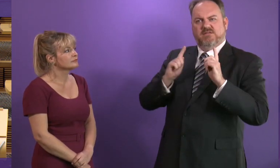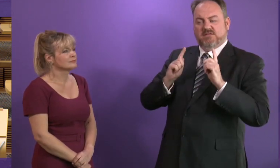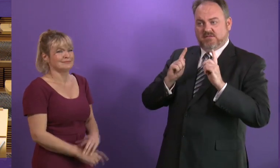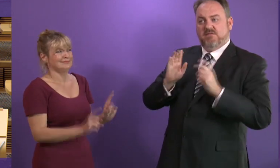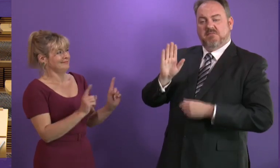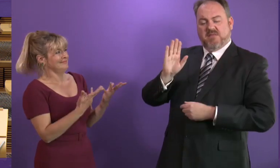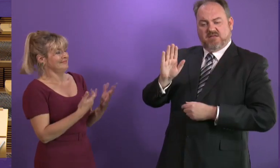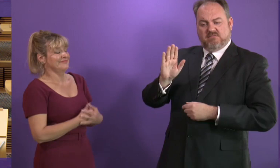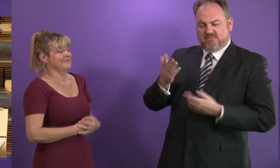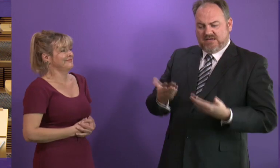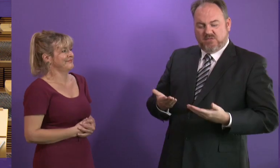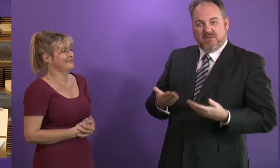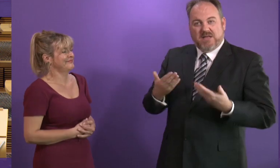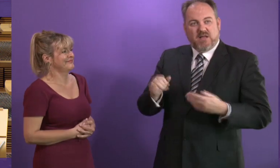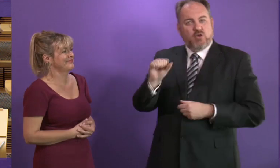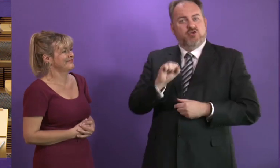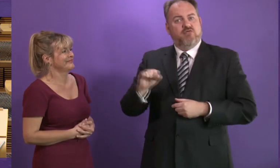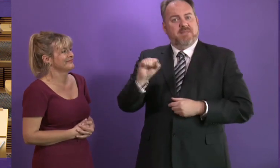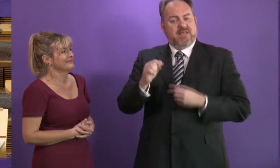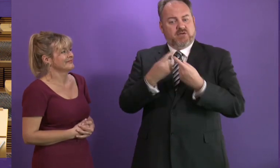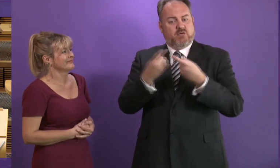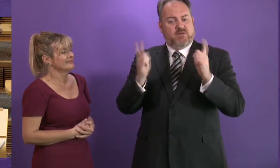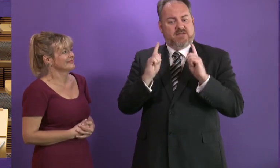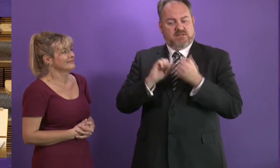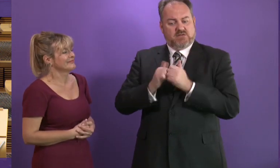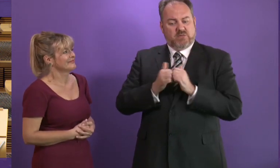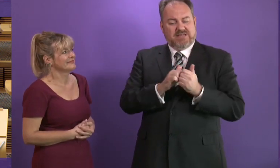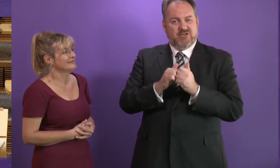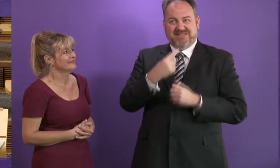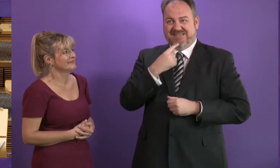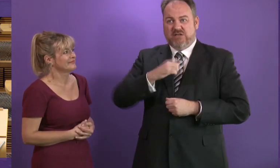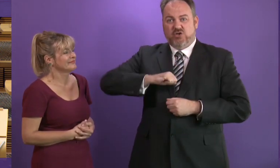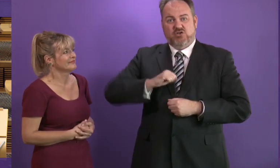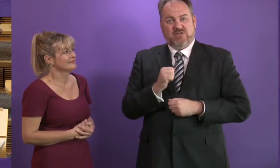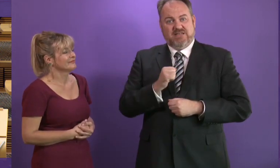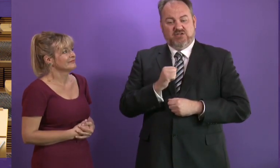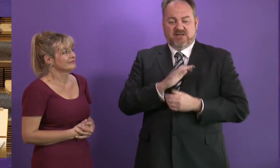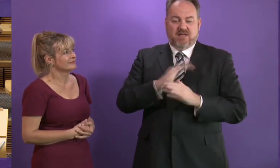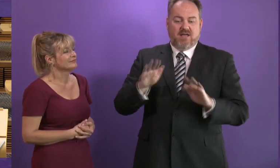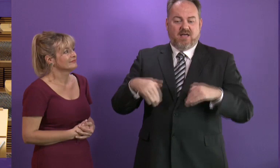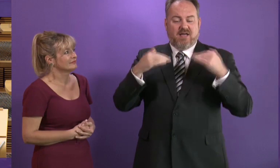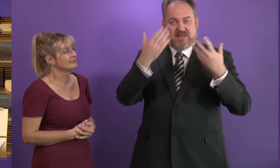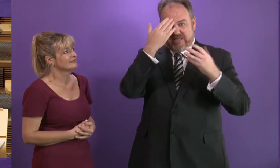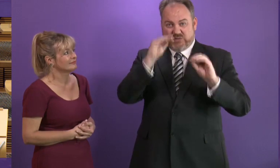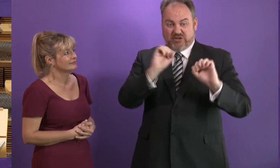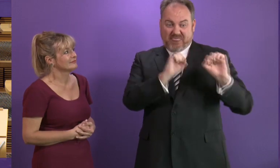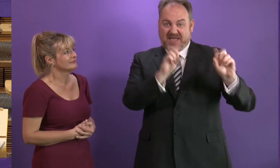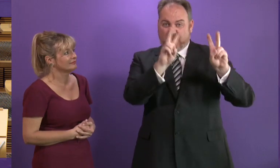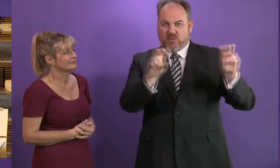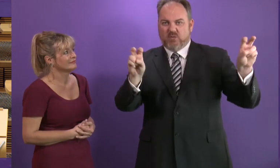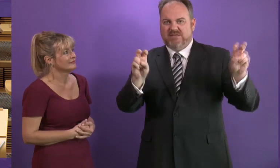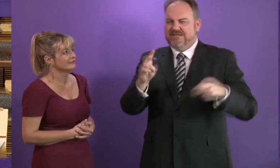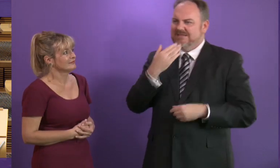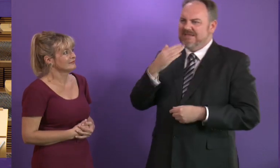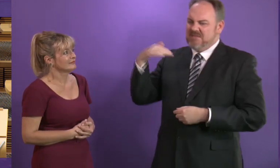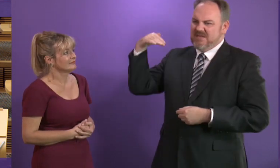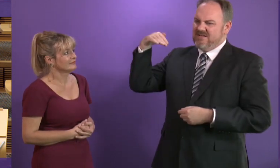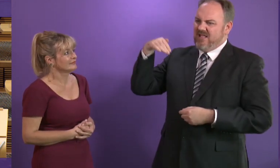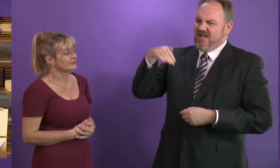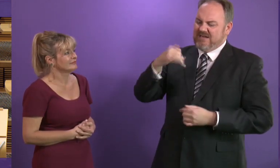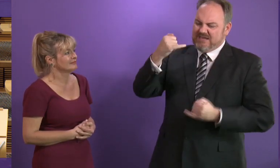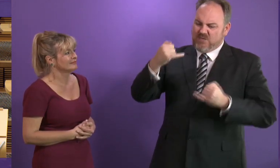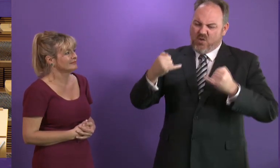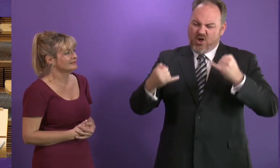Association calls Scottish higher education a “declining system under pressure” and